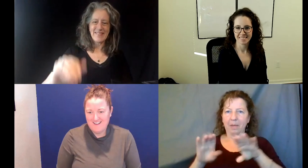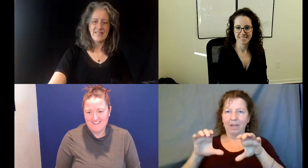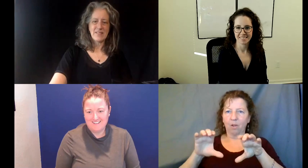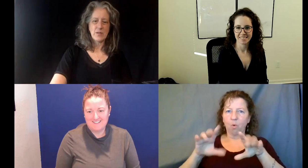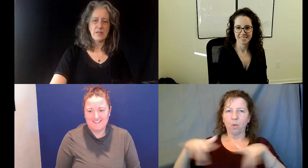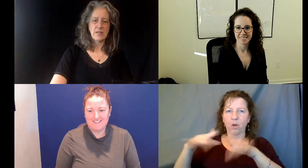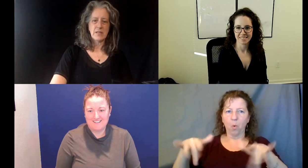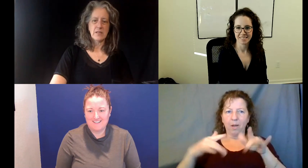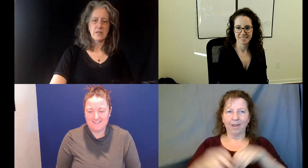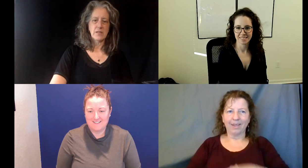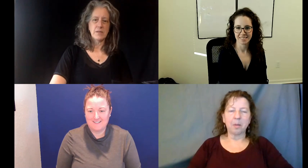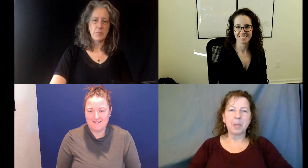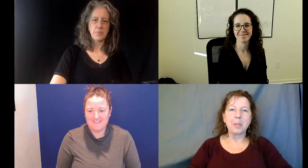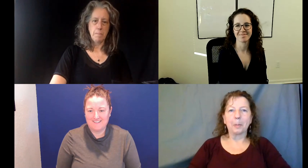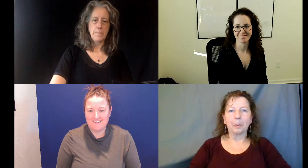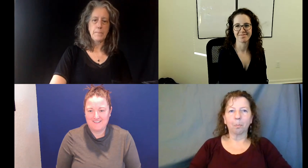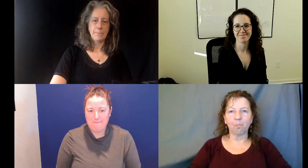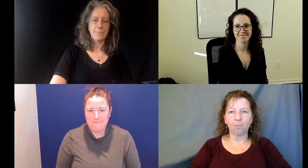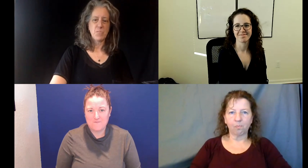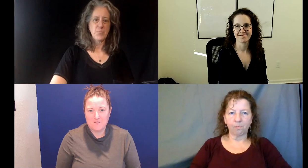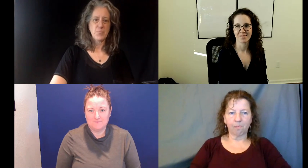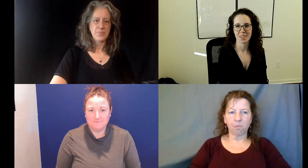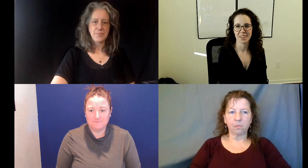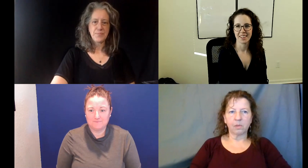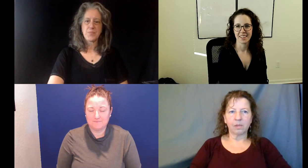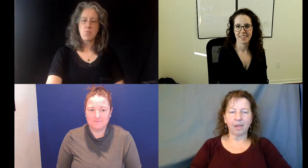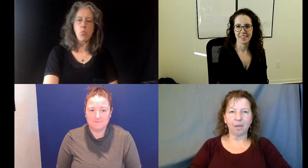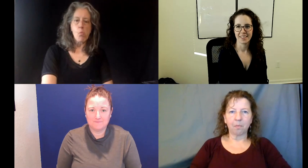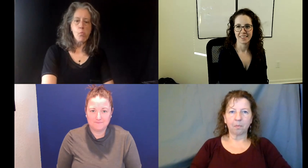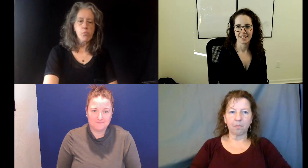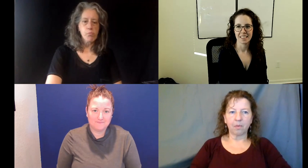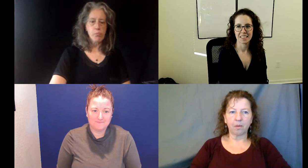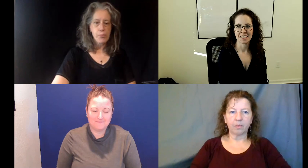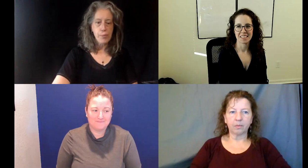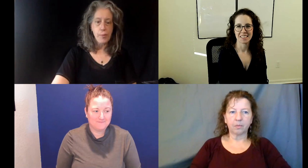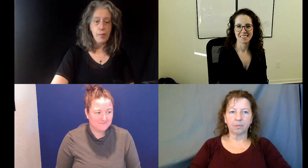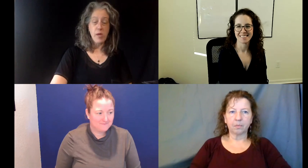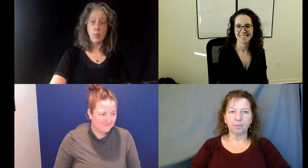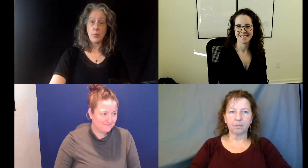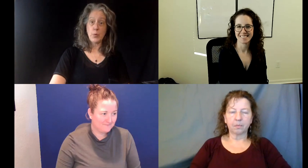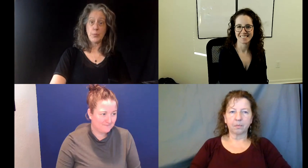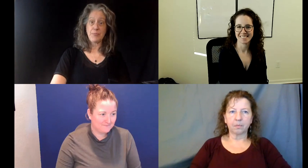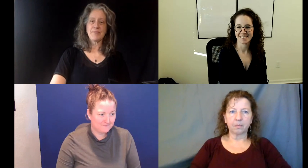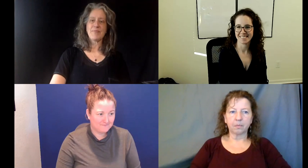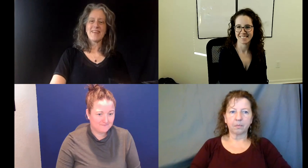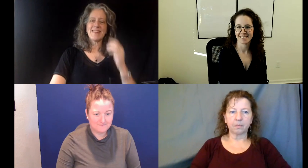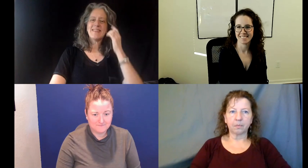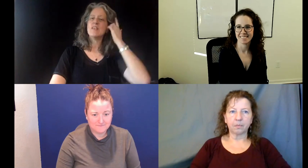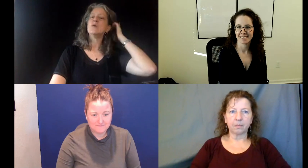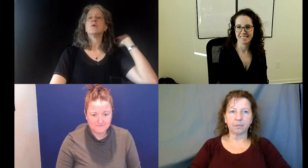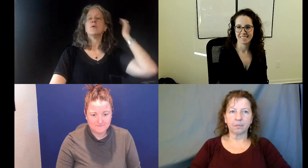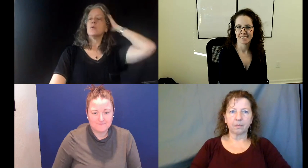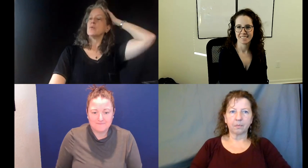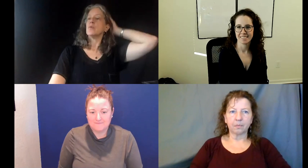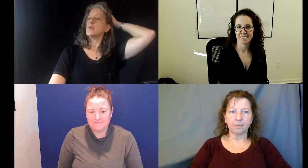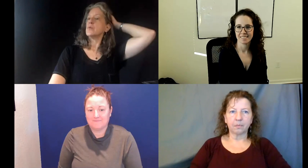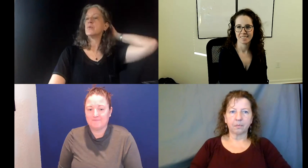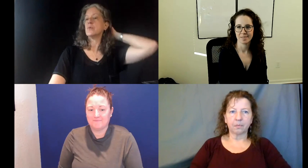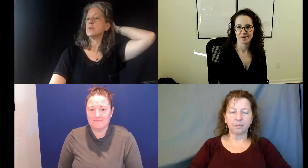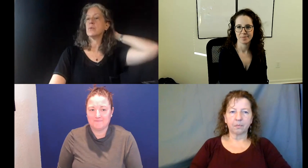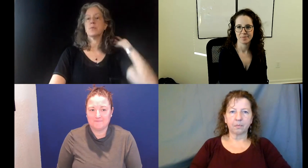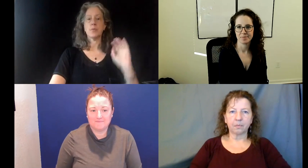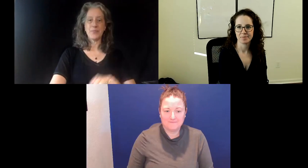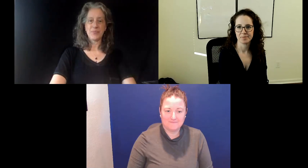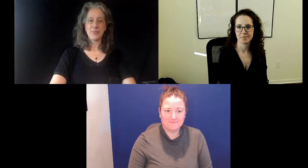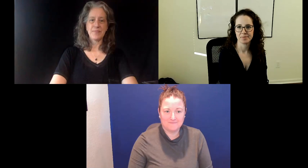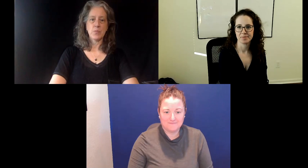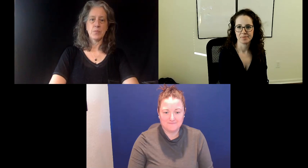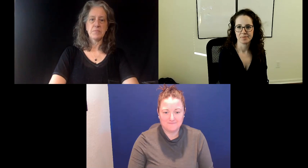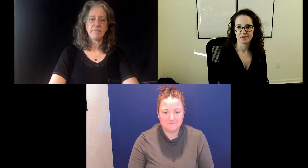hello everyone